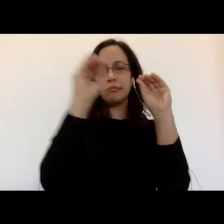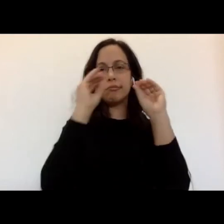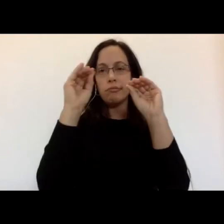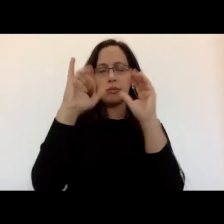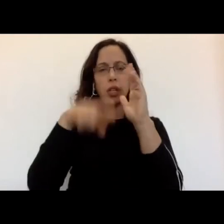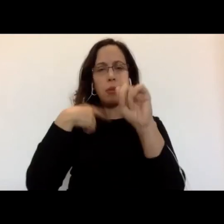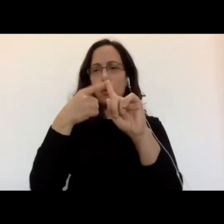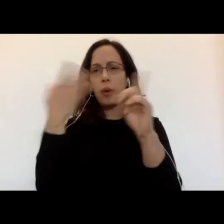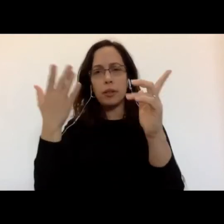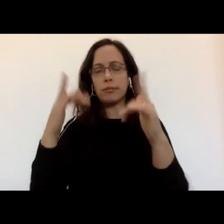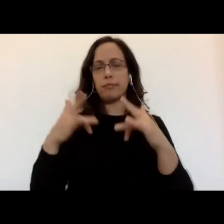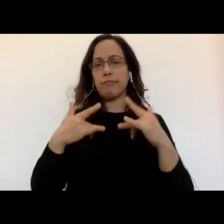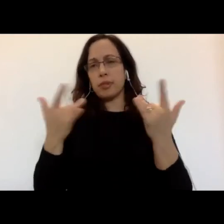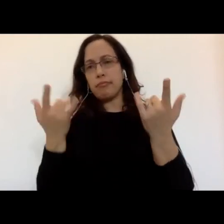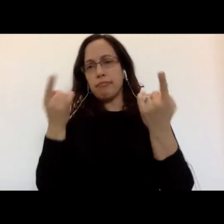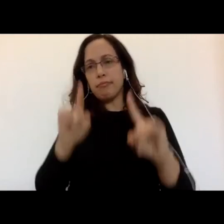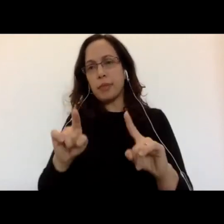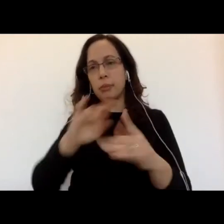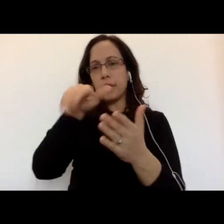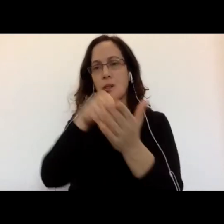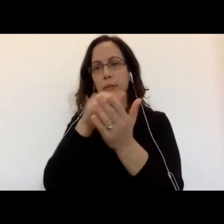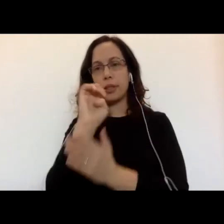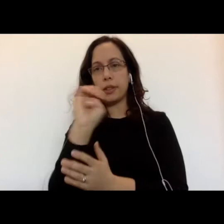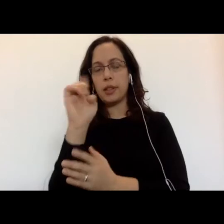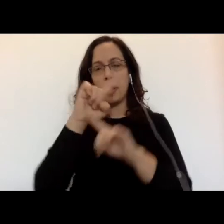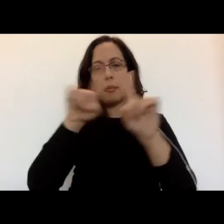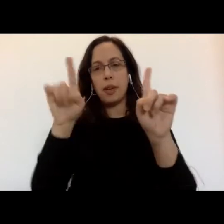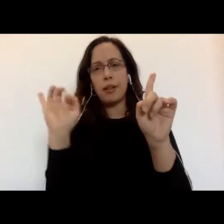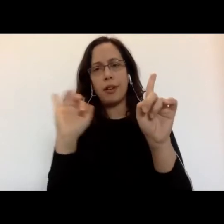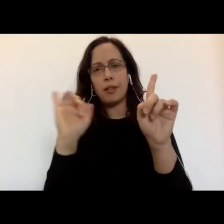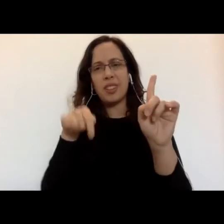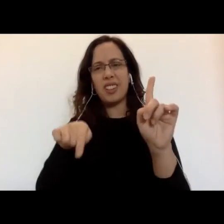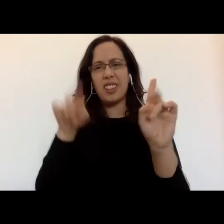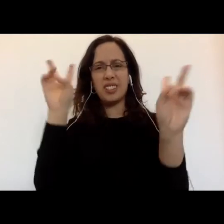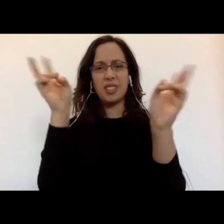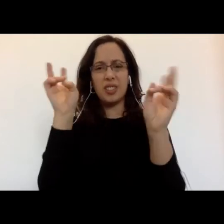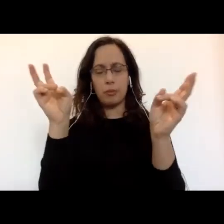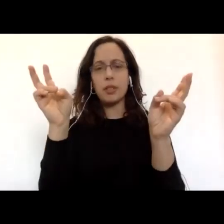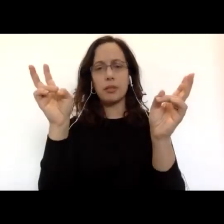in the Middle East today but this is also a subject that grows out of work that Laura has